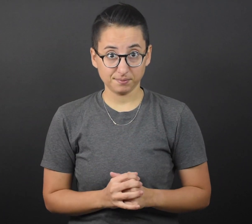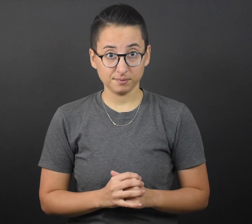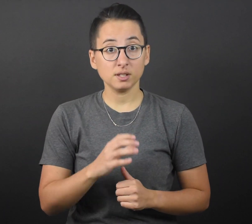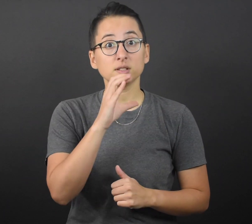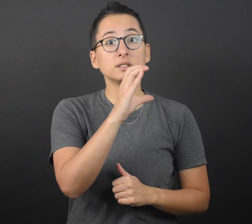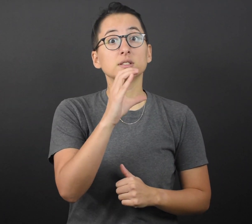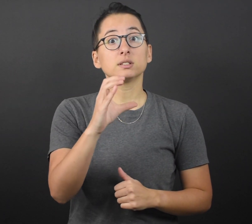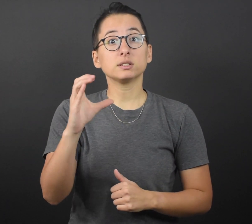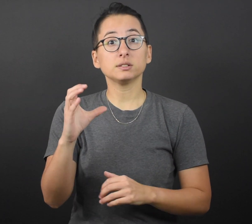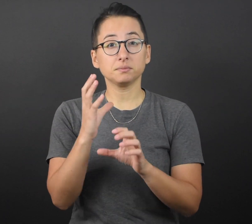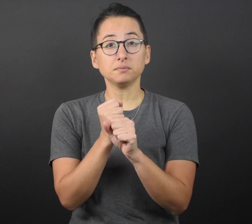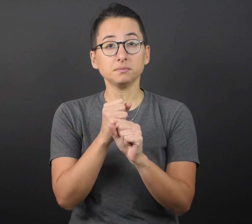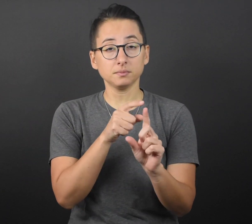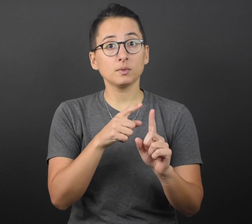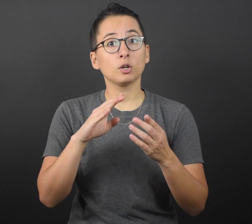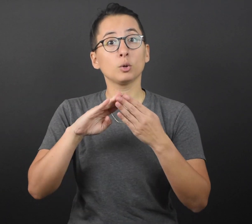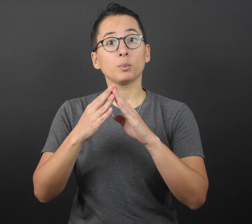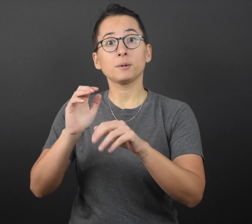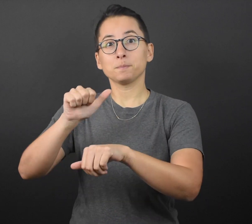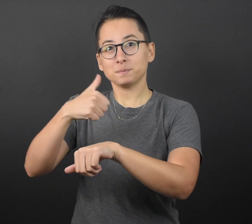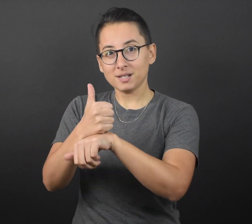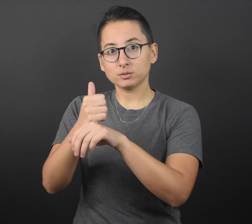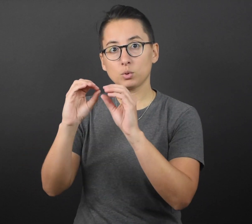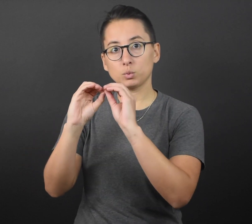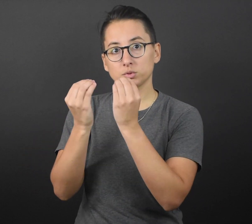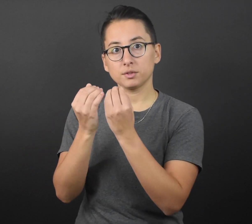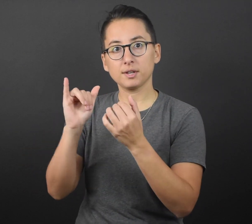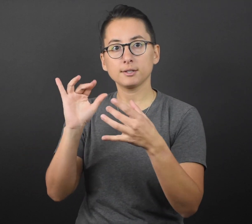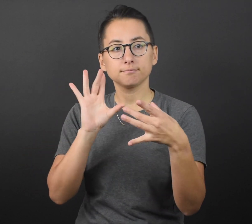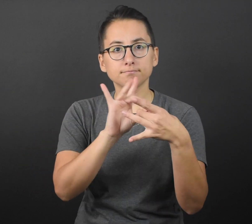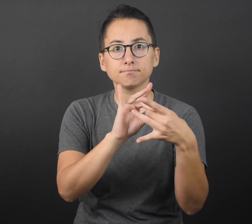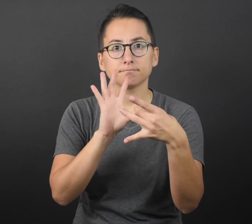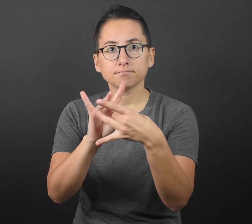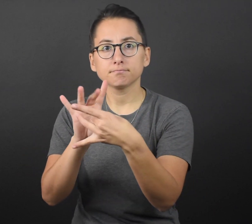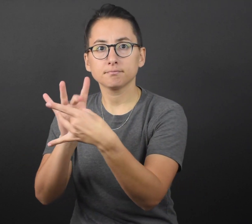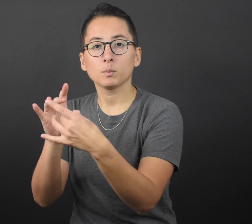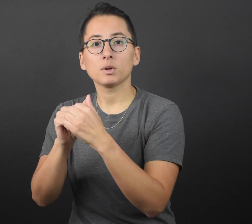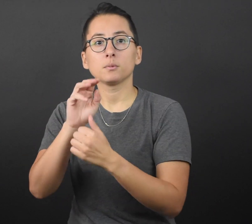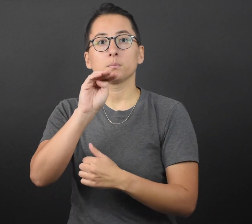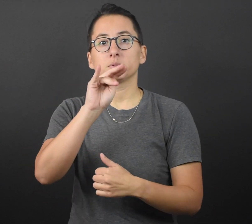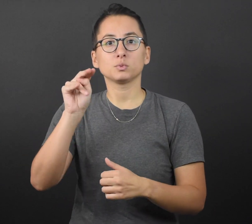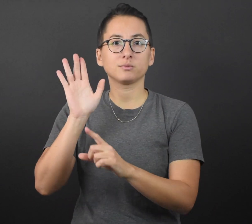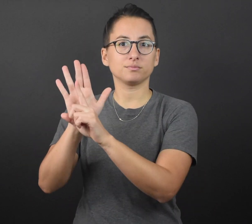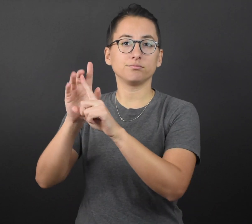communities across the state. CCCs are community-based organizations that connect